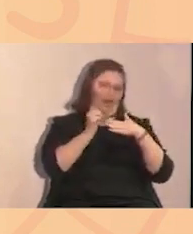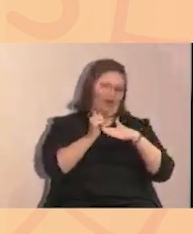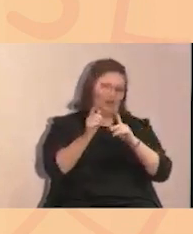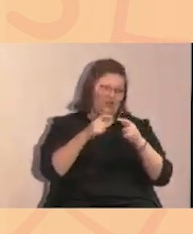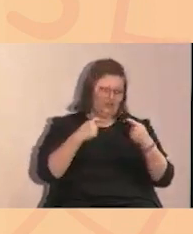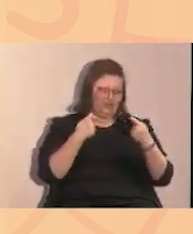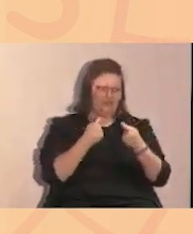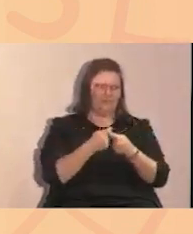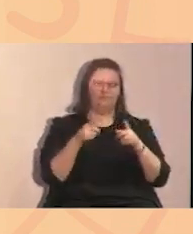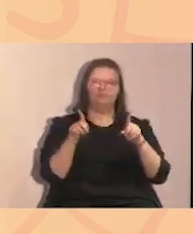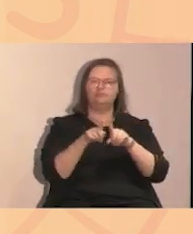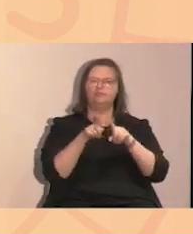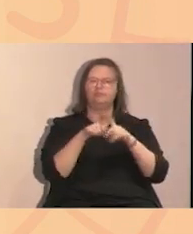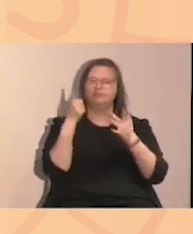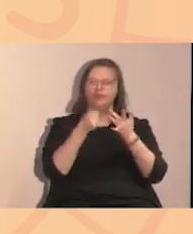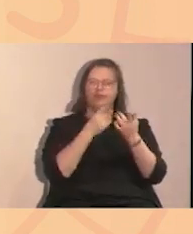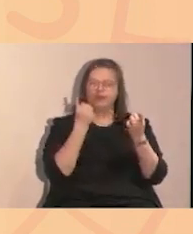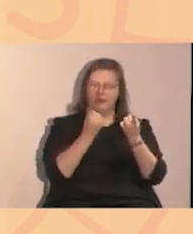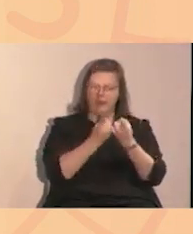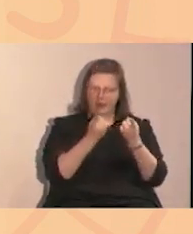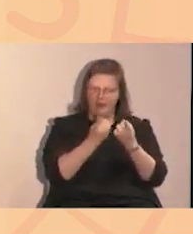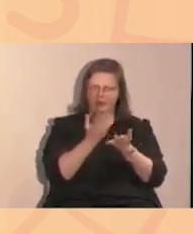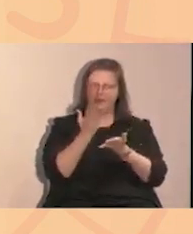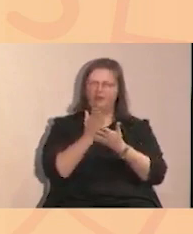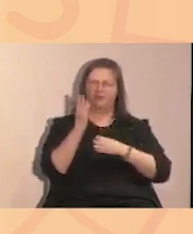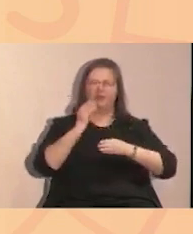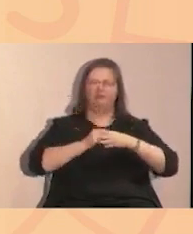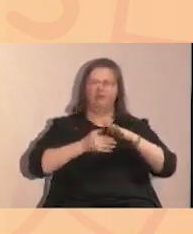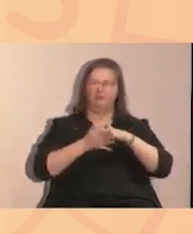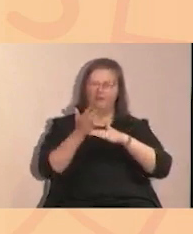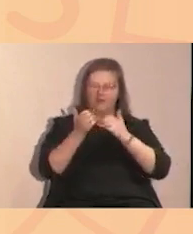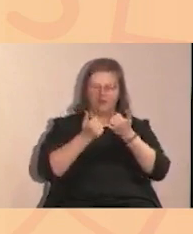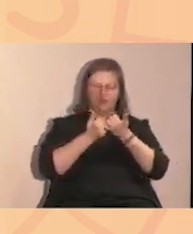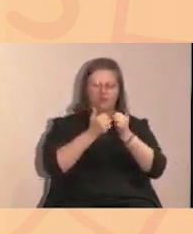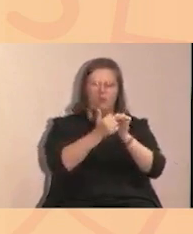I guess the other thing that I'm really invested in is supporting collaboration. And I know that collaboration can often